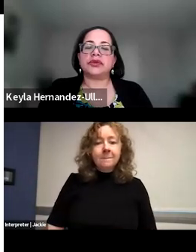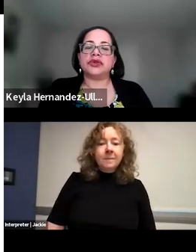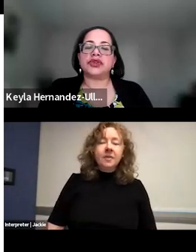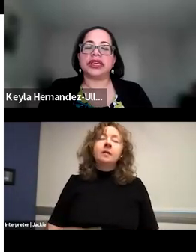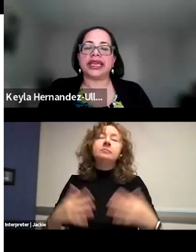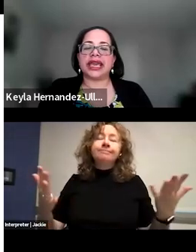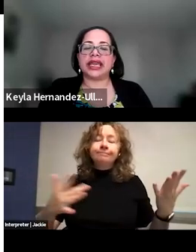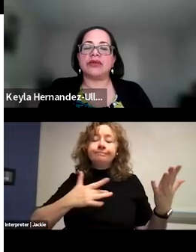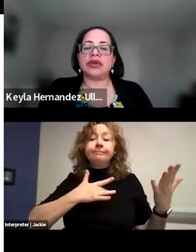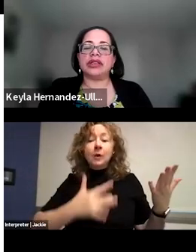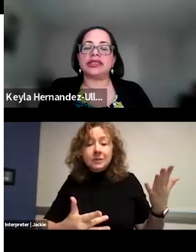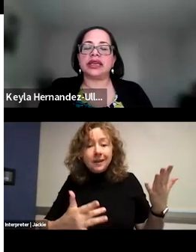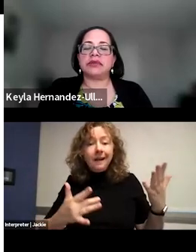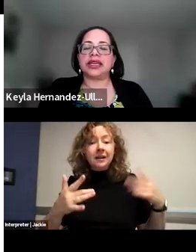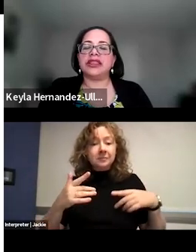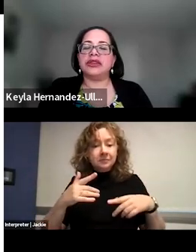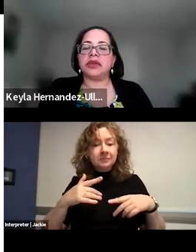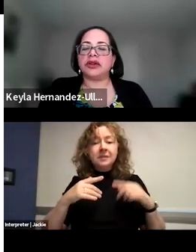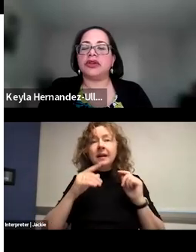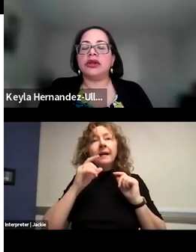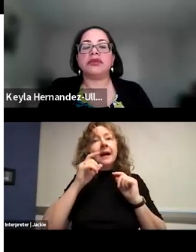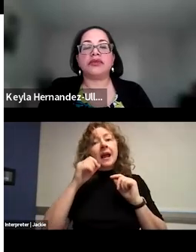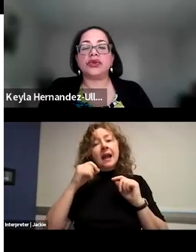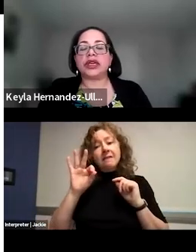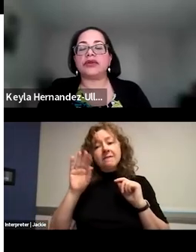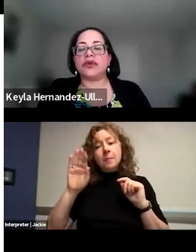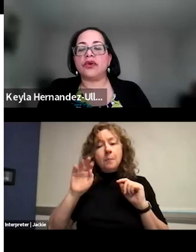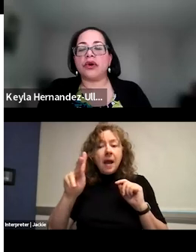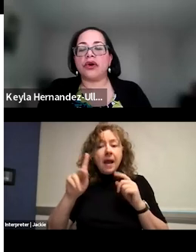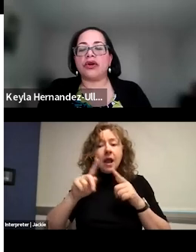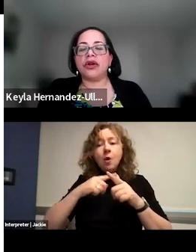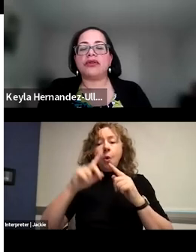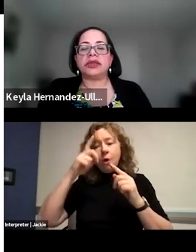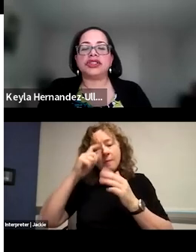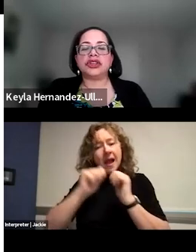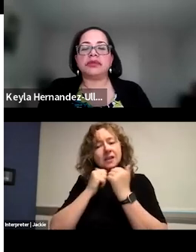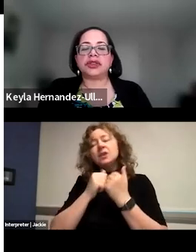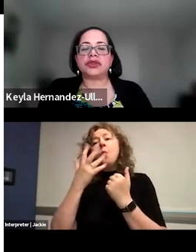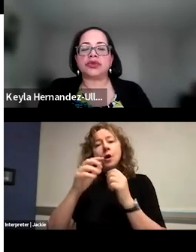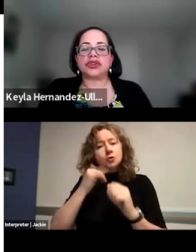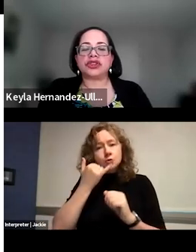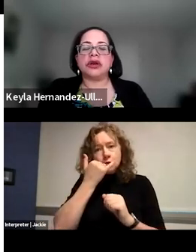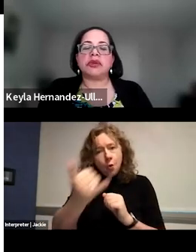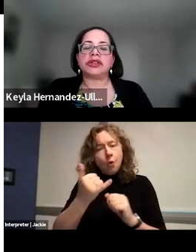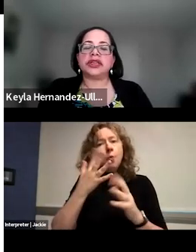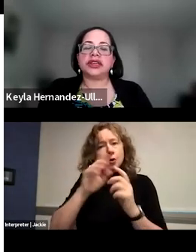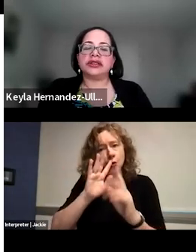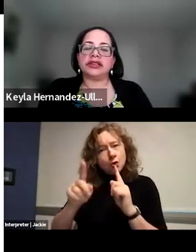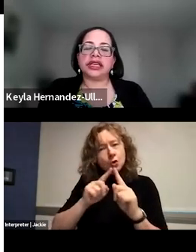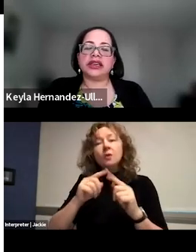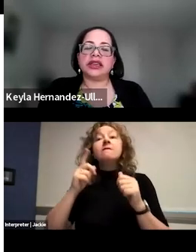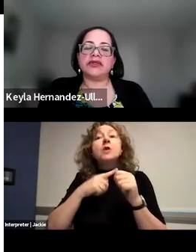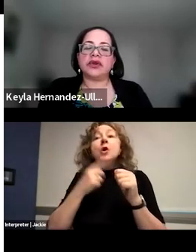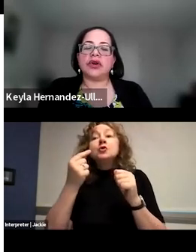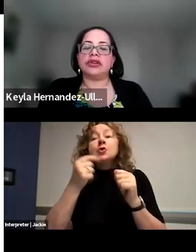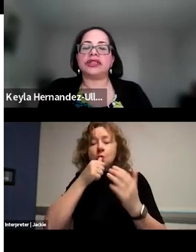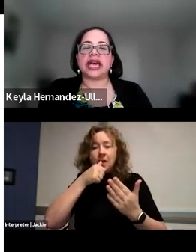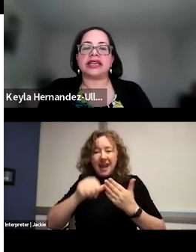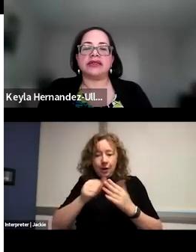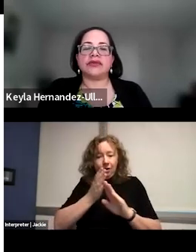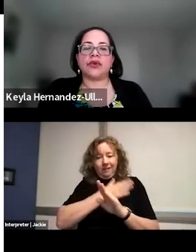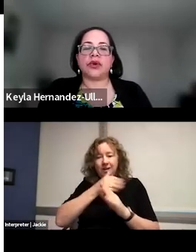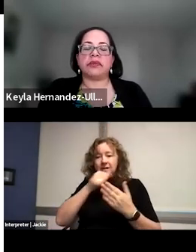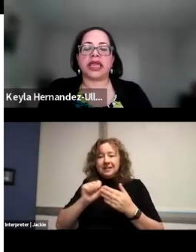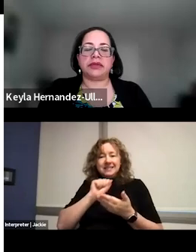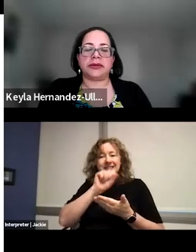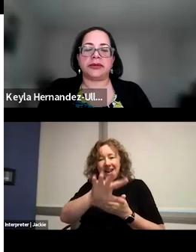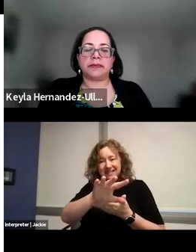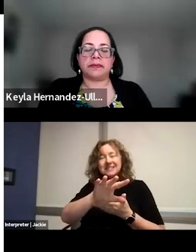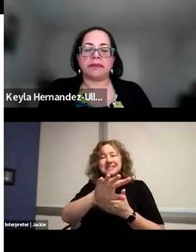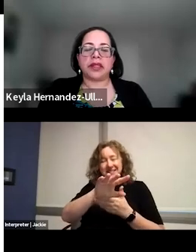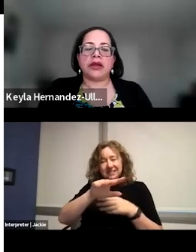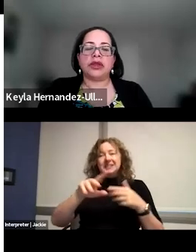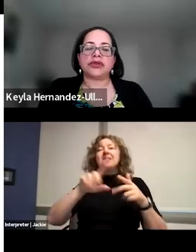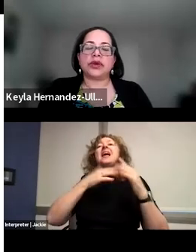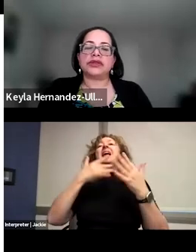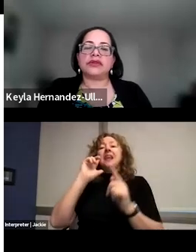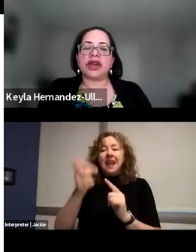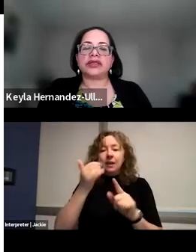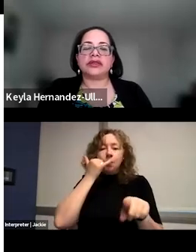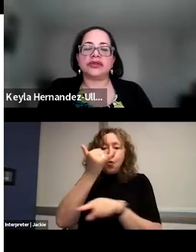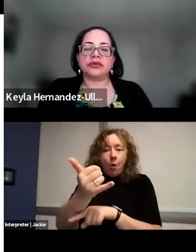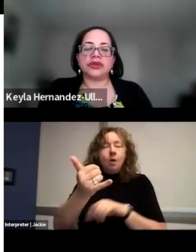Keyla Hernandez-Ulloa: Please remember that most times you will usually get a written statement in the mail before you get a phone call from a legitimate source, particularly if the caller is asking for payment.